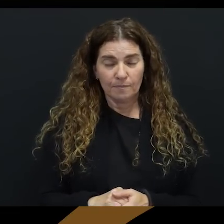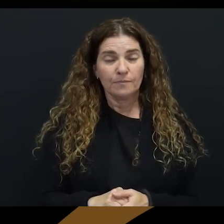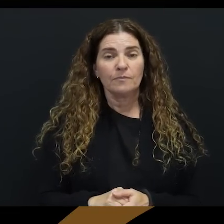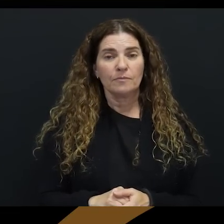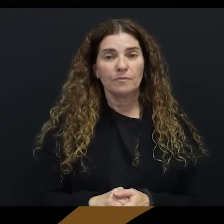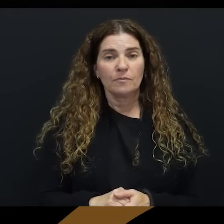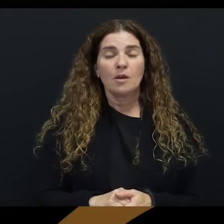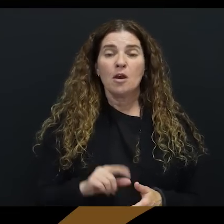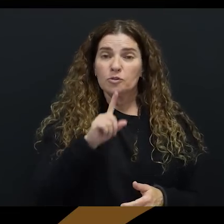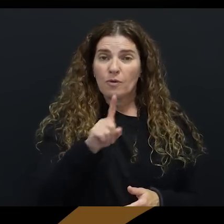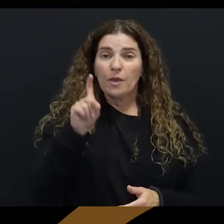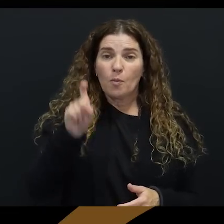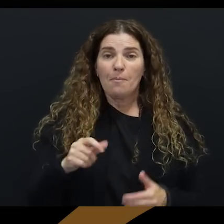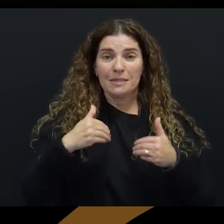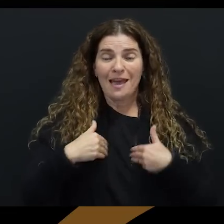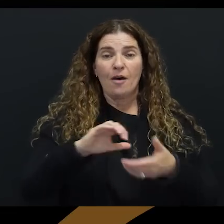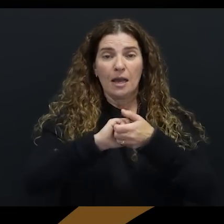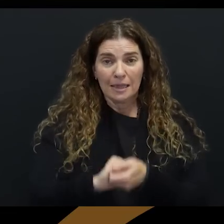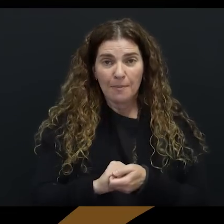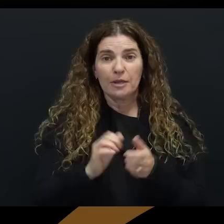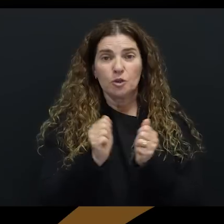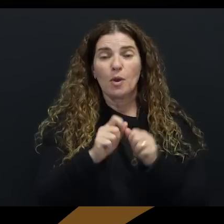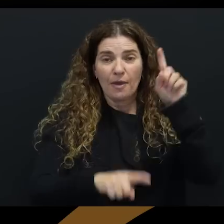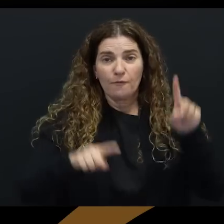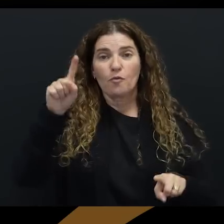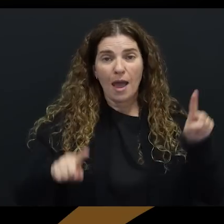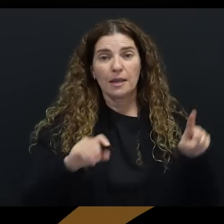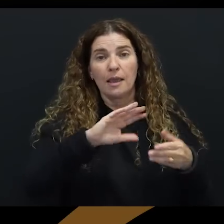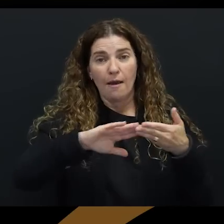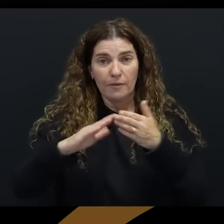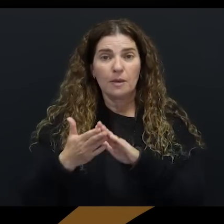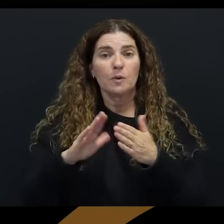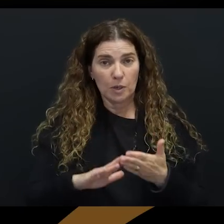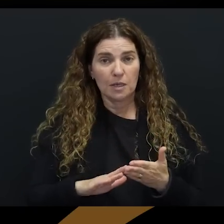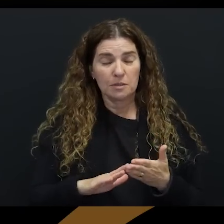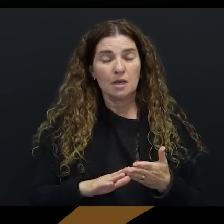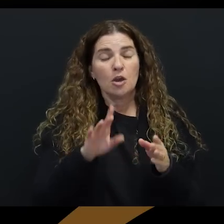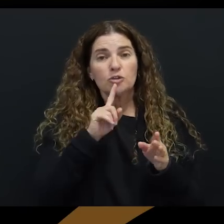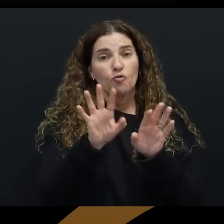inside and outside Apple is critical to creating the accessibility features that work for a diverse set of users.